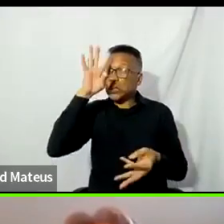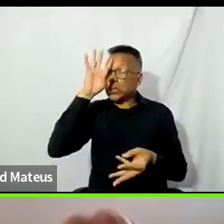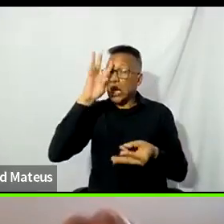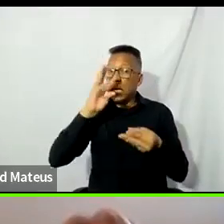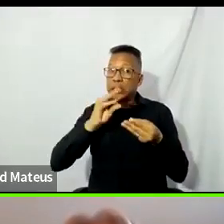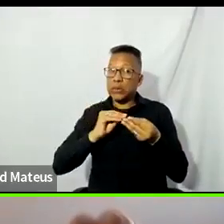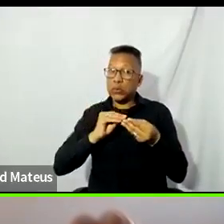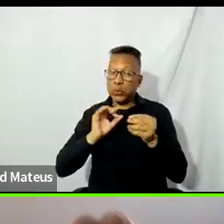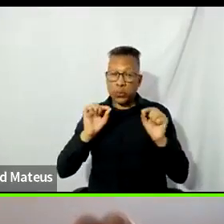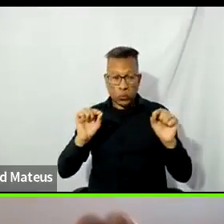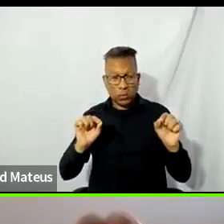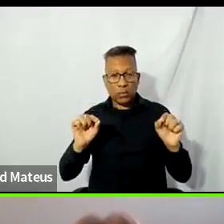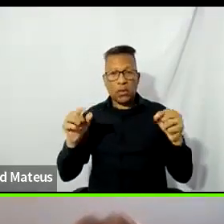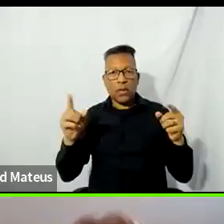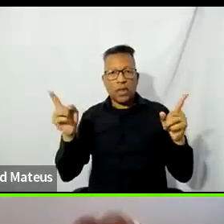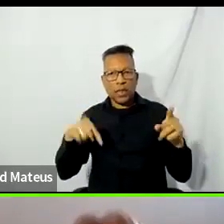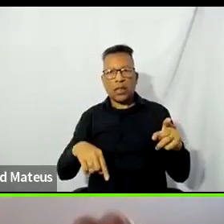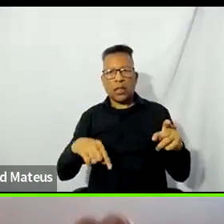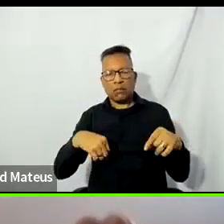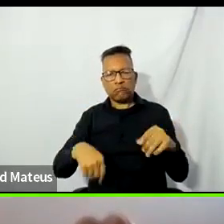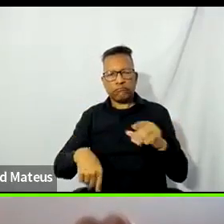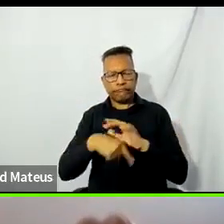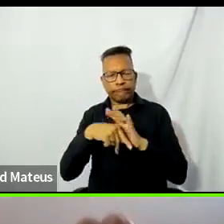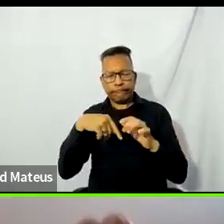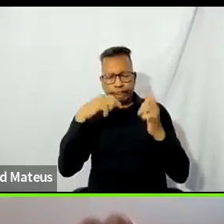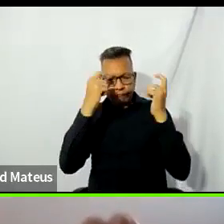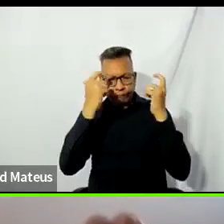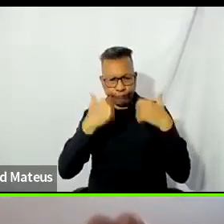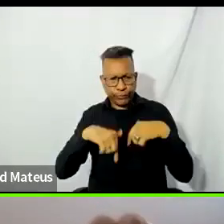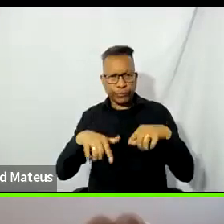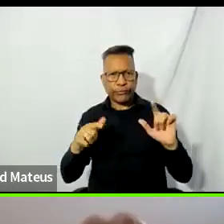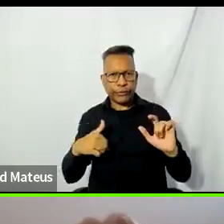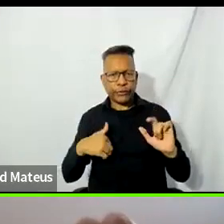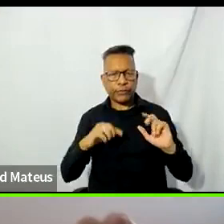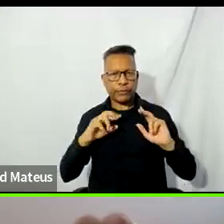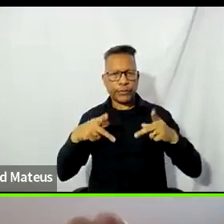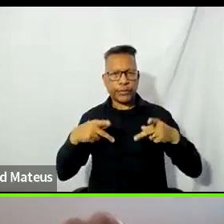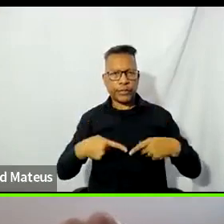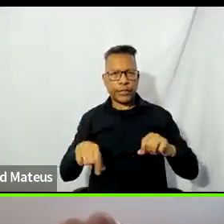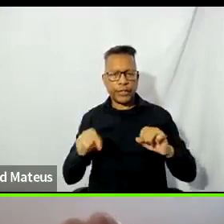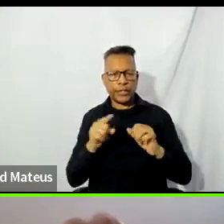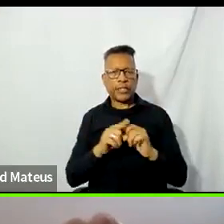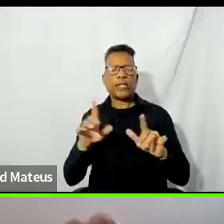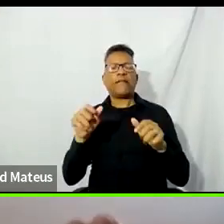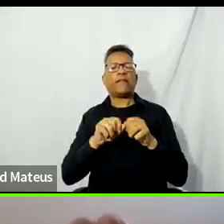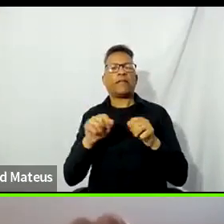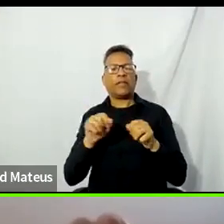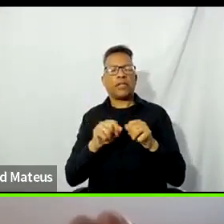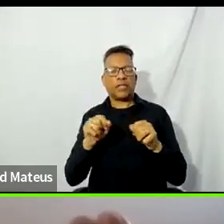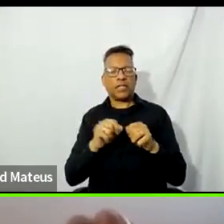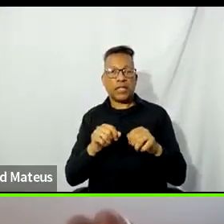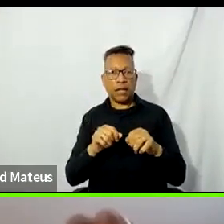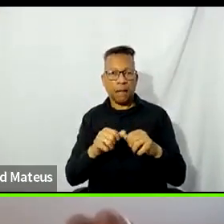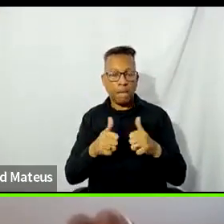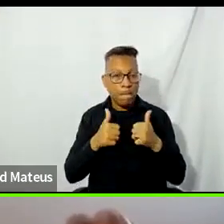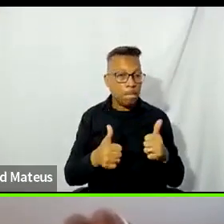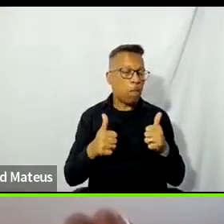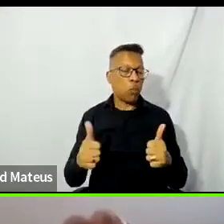presuppose a social community , active, doing , active, doing things active, doing things. They presuppose in effect